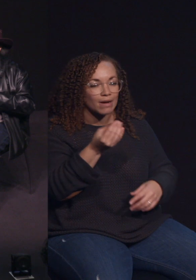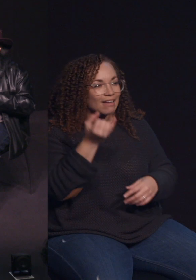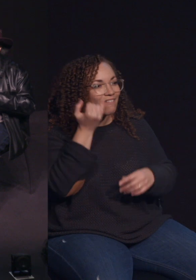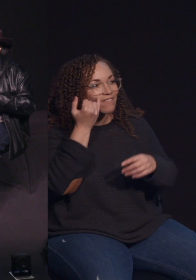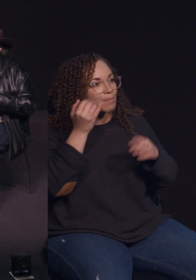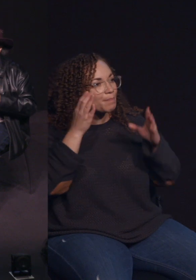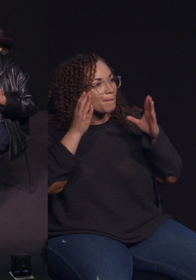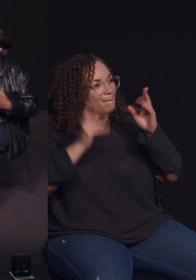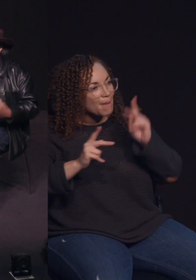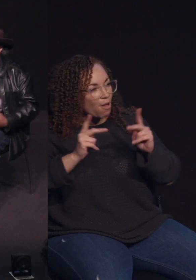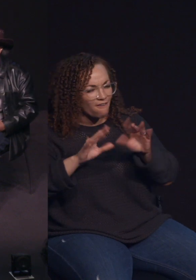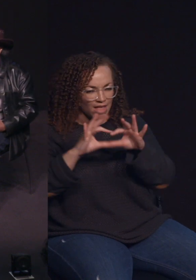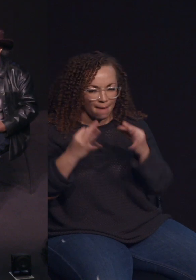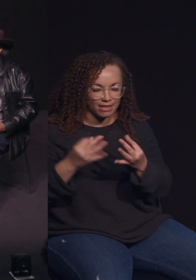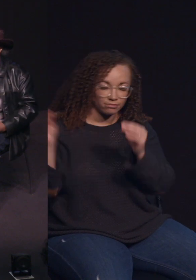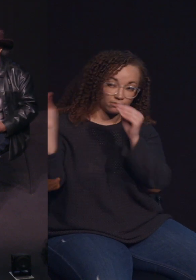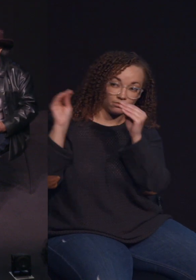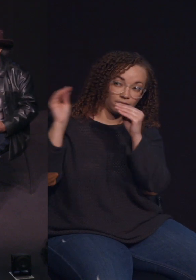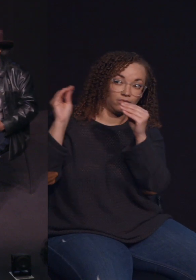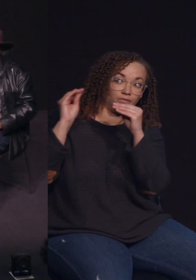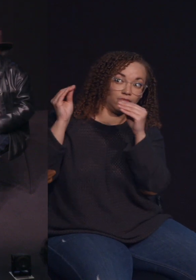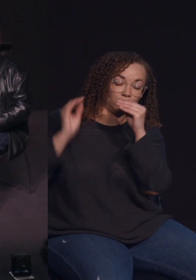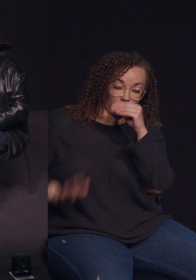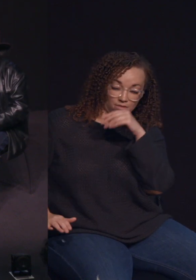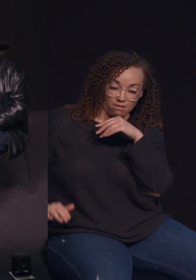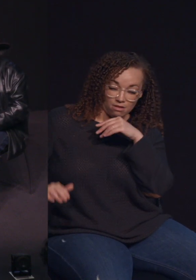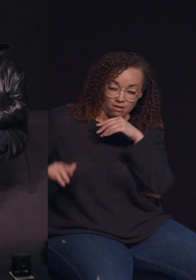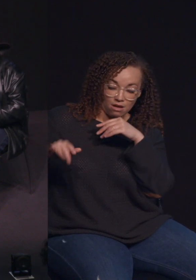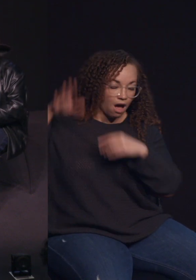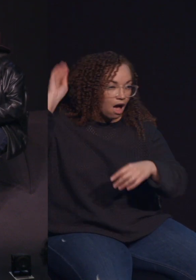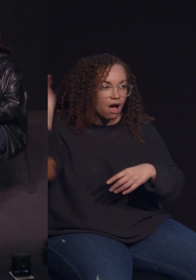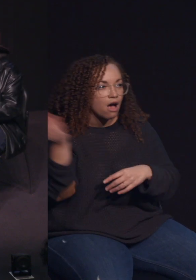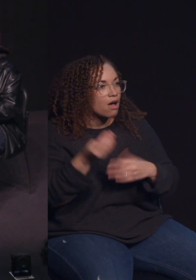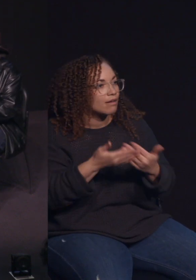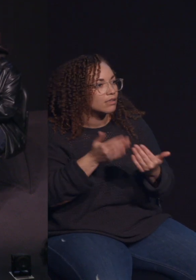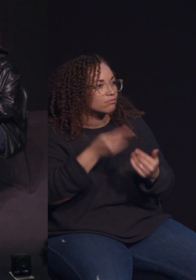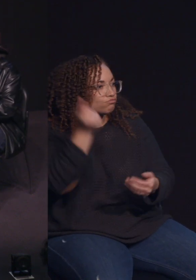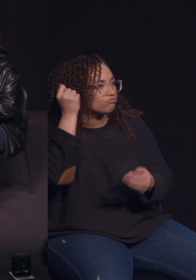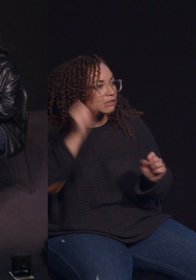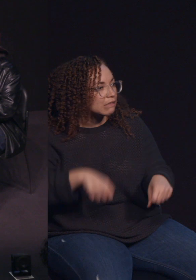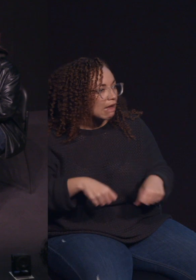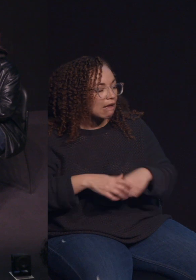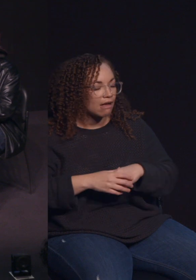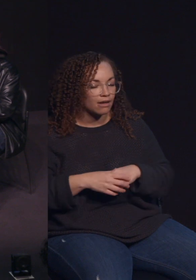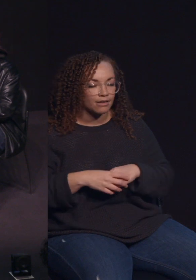All you have to do is refine it. And you're right, we went through it and I probably want to-- I probably better stuff it so